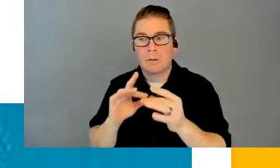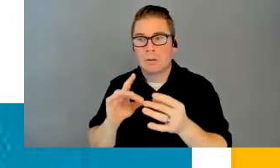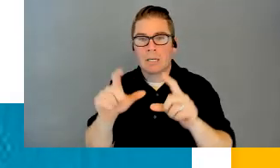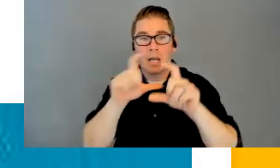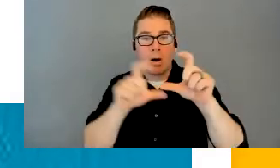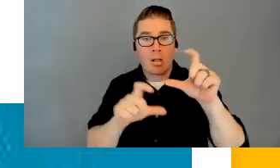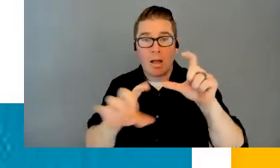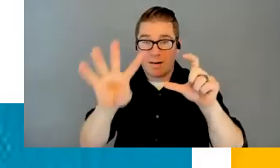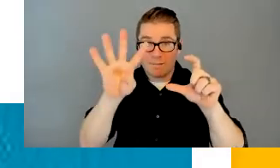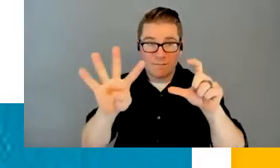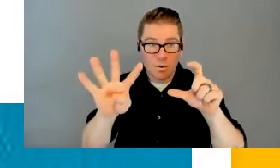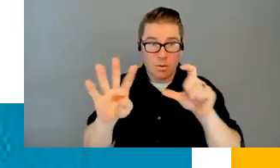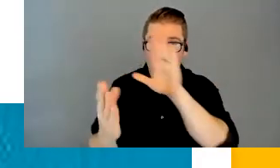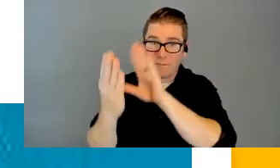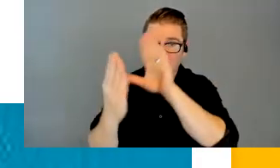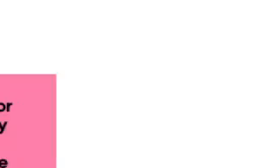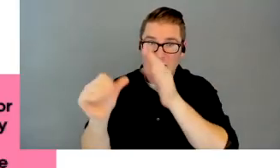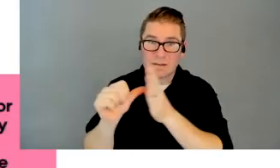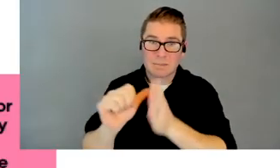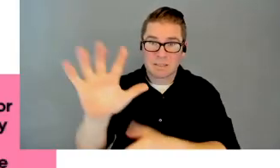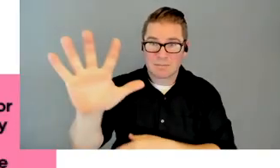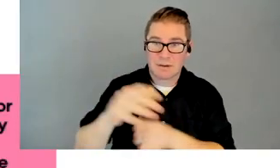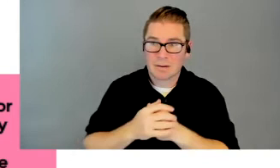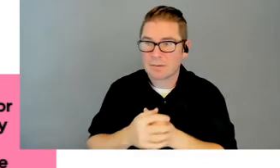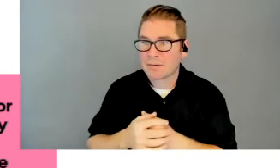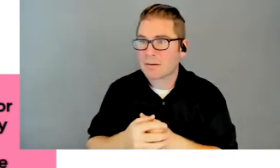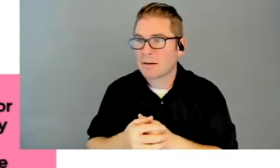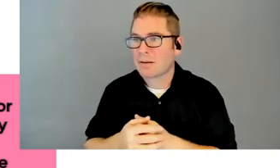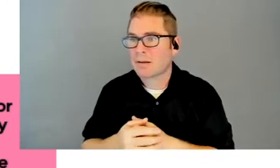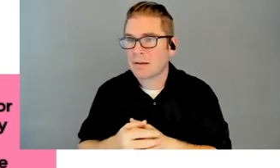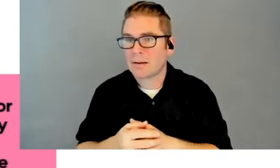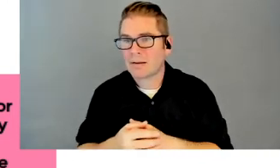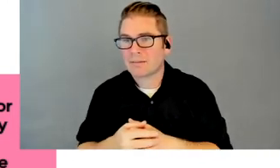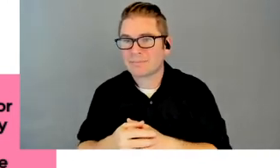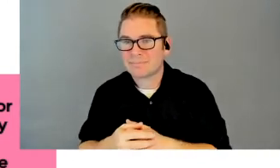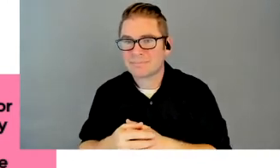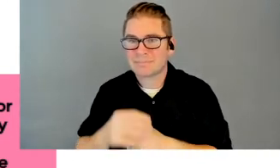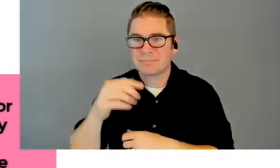Jarod's upset that he realized, you know, for his camera on there's already in the chat some great things.